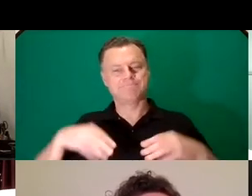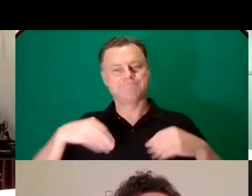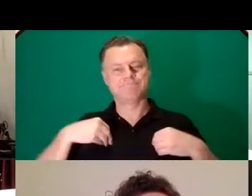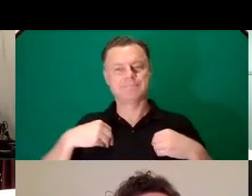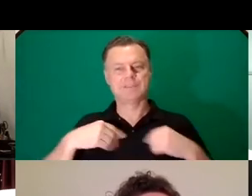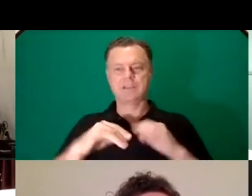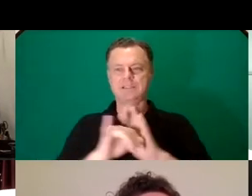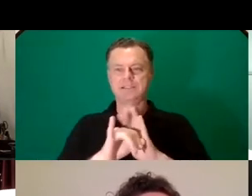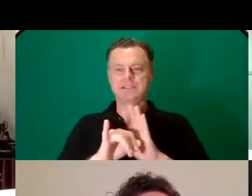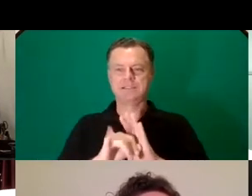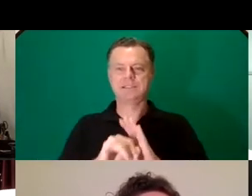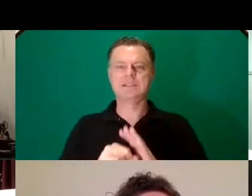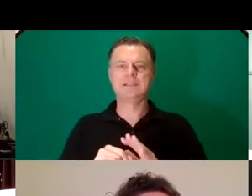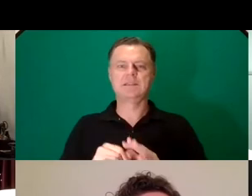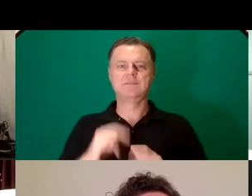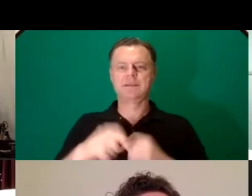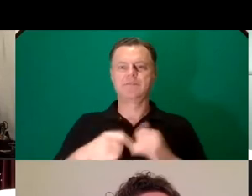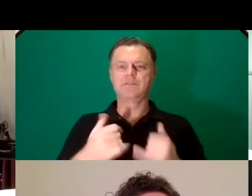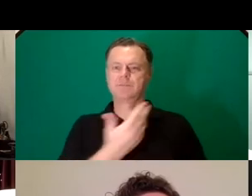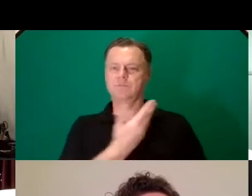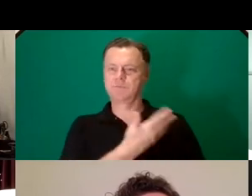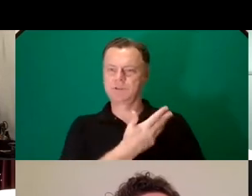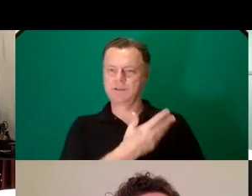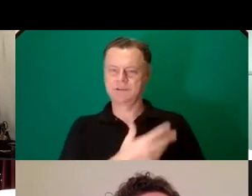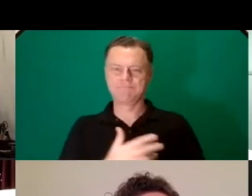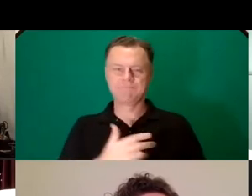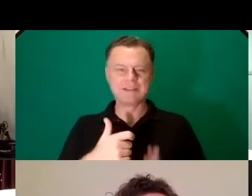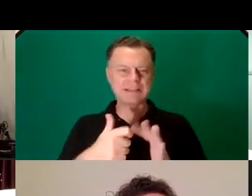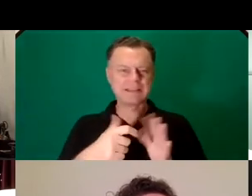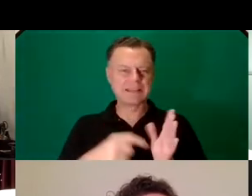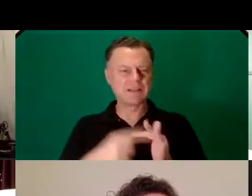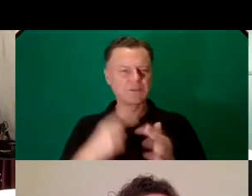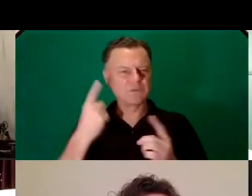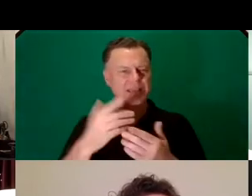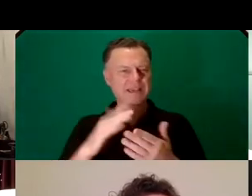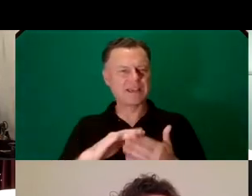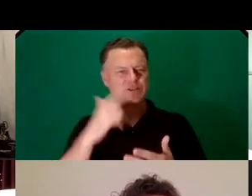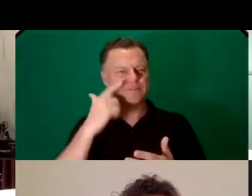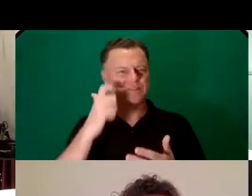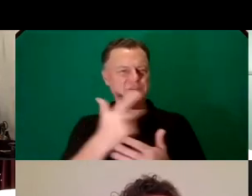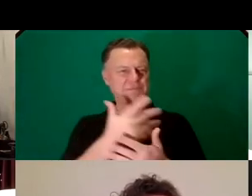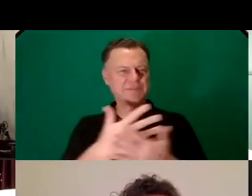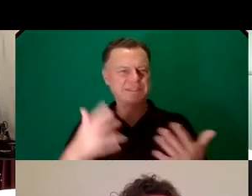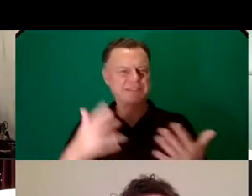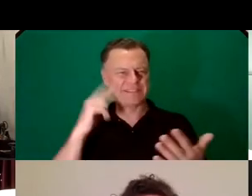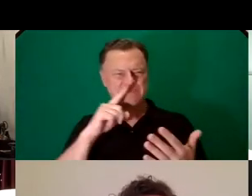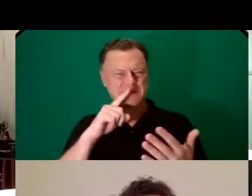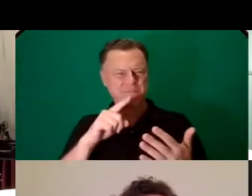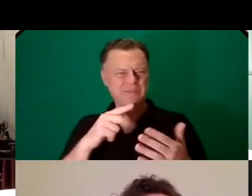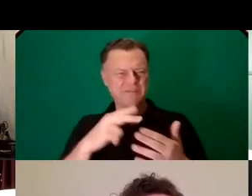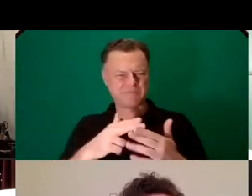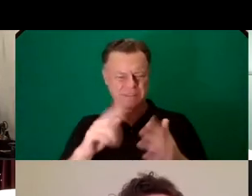way. I was wondering, Kate, how did you find so many deaf people for your incredible book?